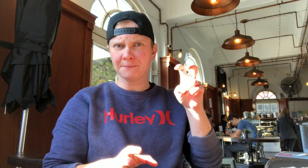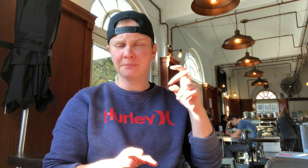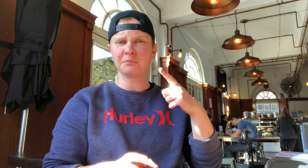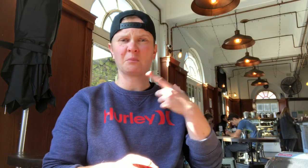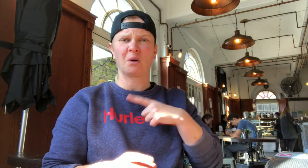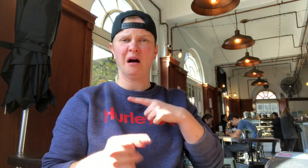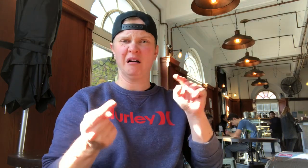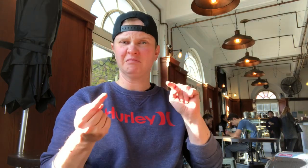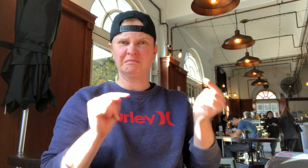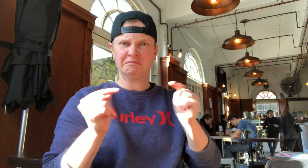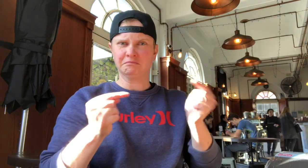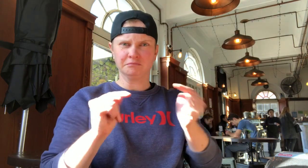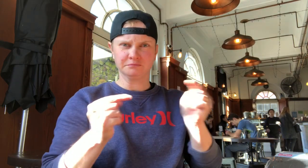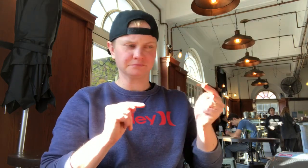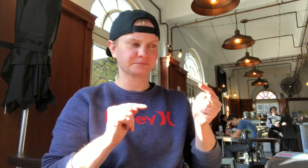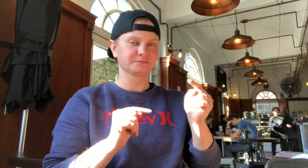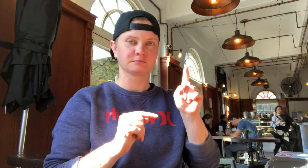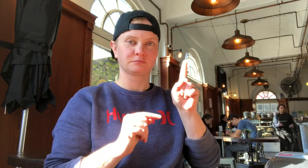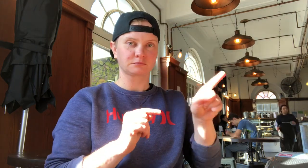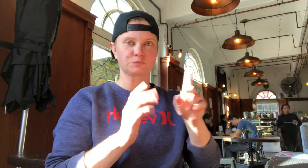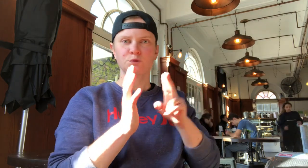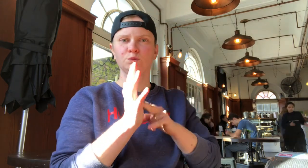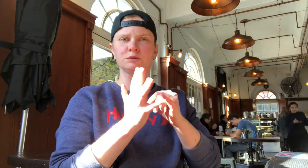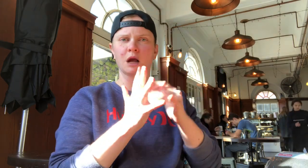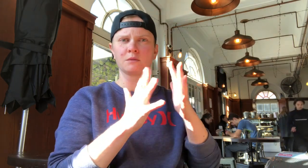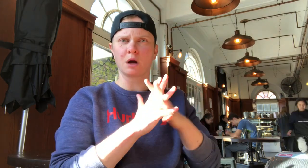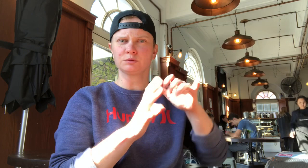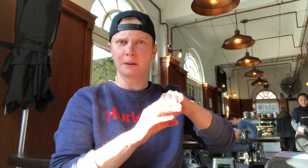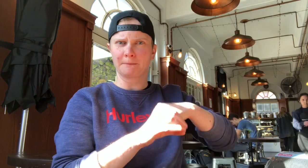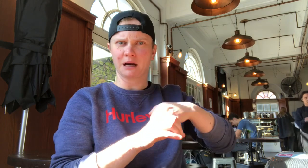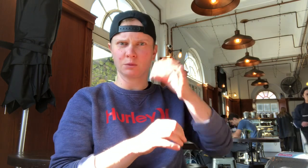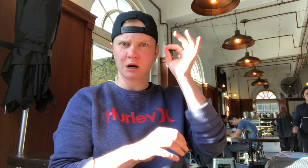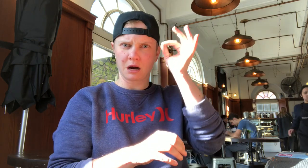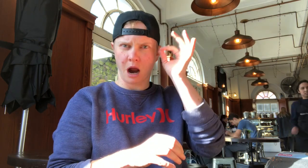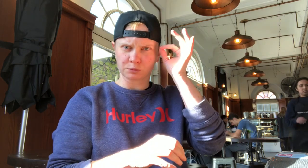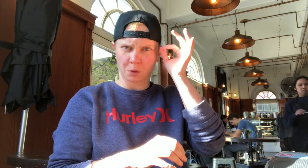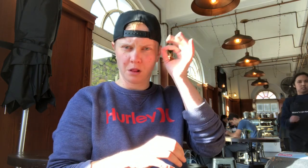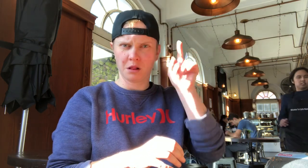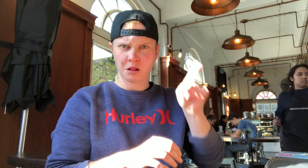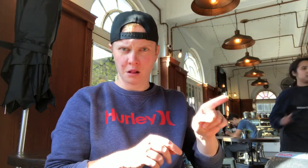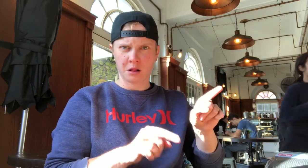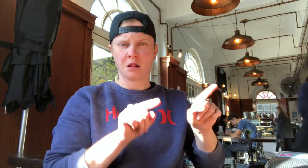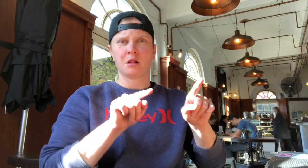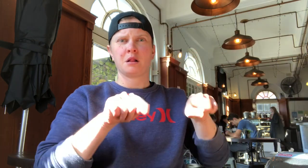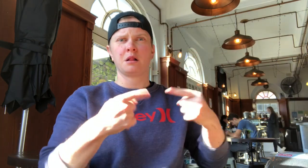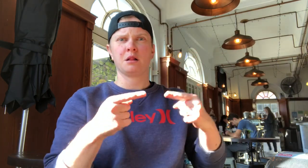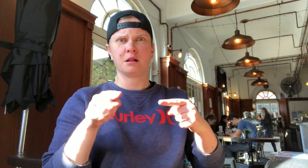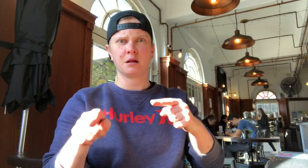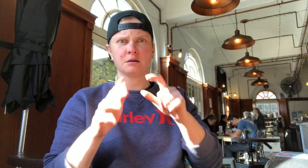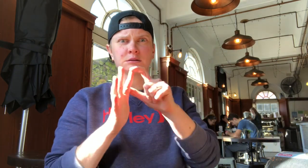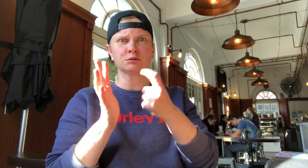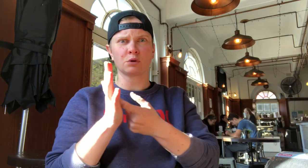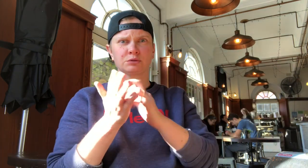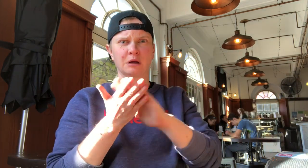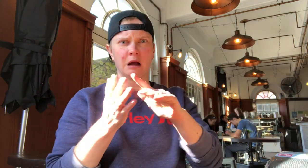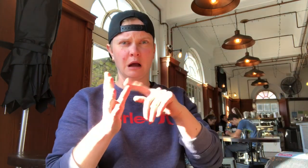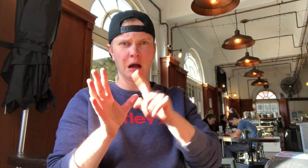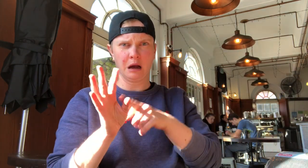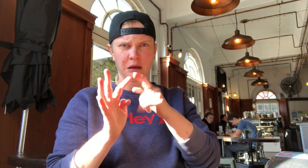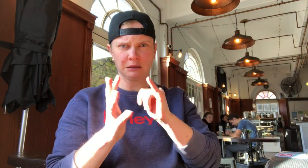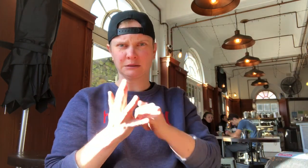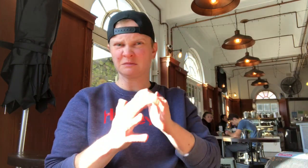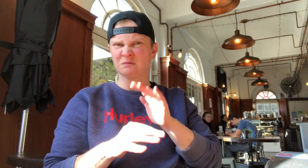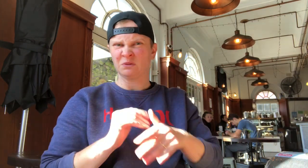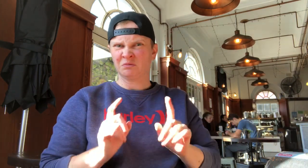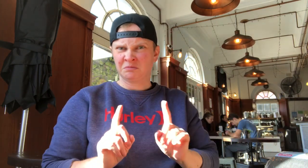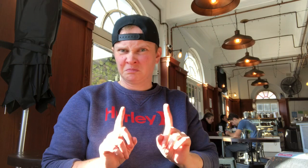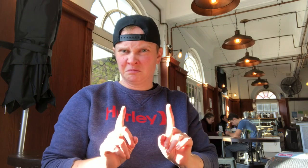because there was a dispute between NSW Medical Board Council and Dr Hayes on about